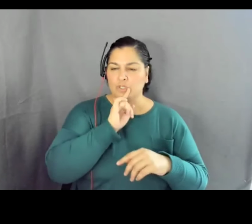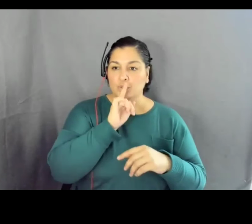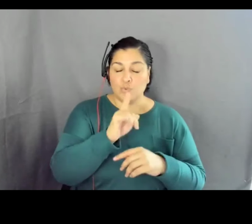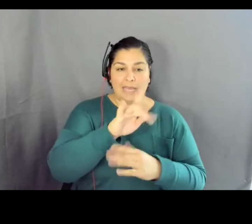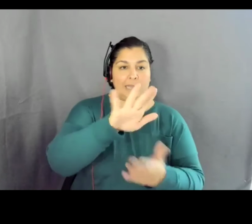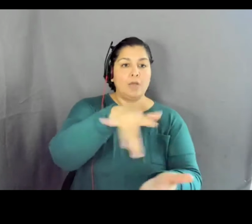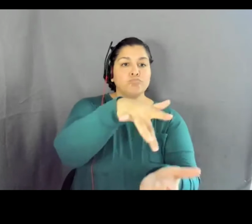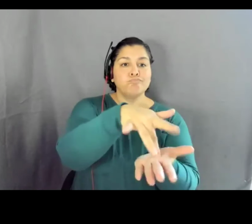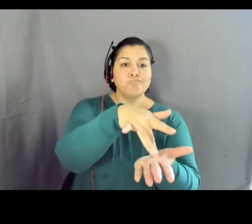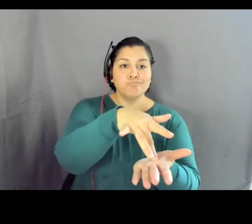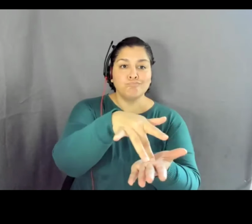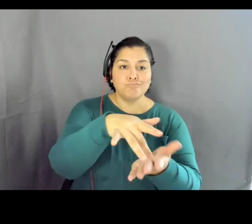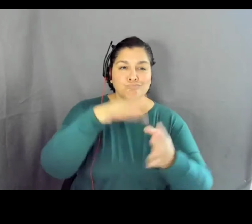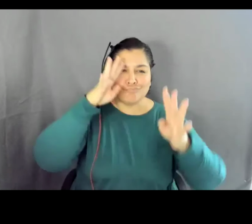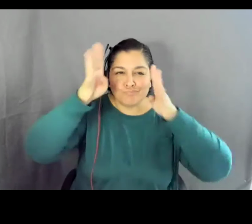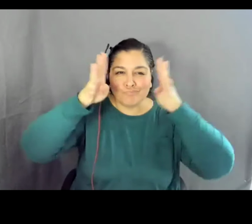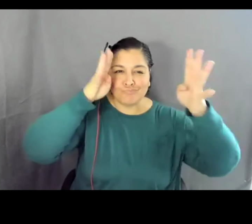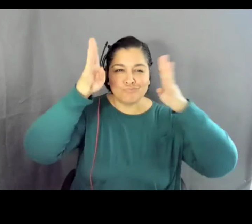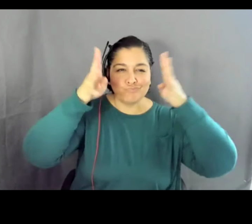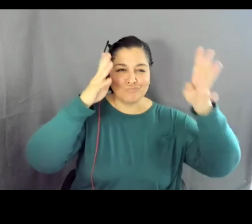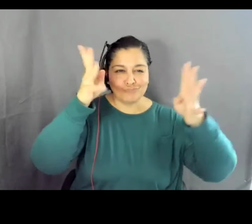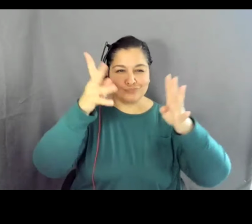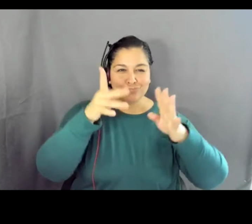structure that was really fun. And, and I think,